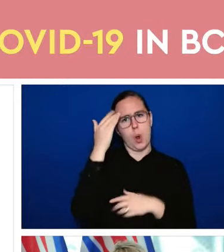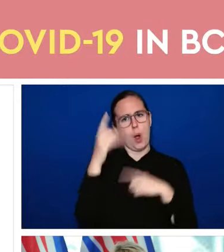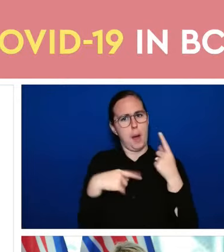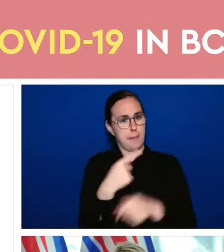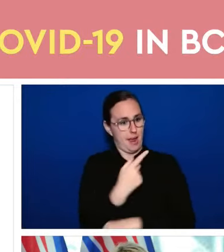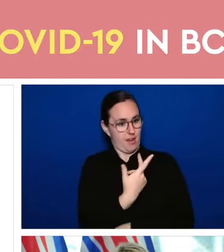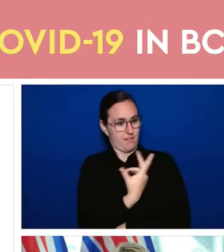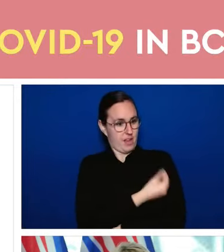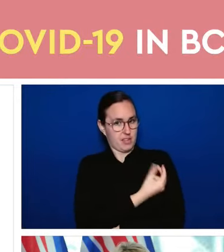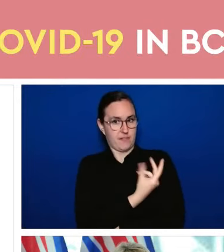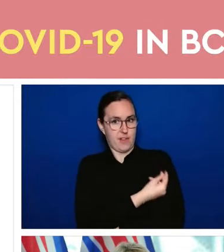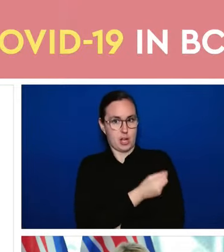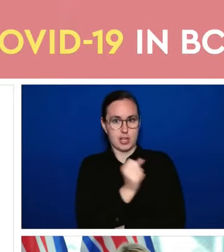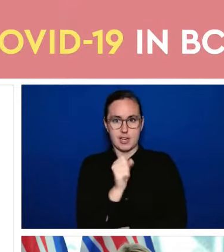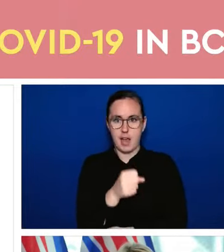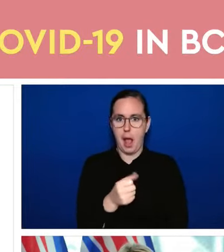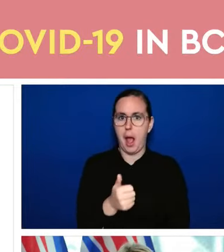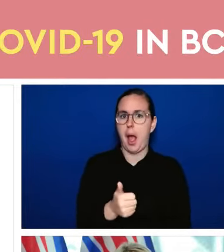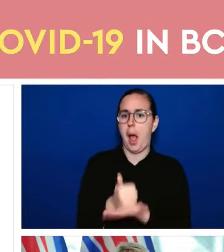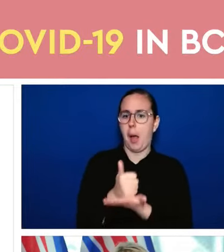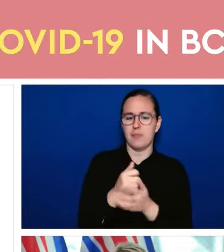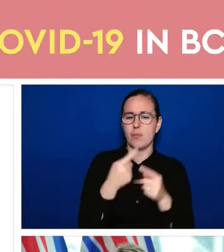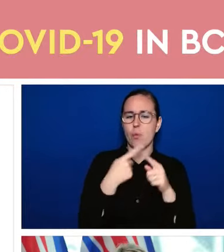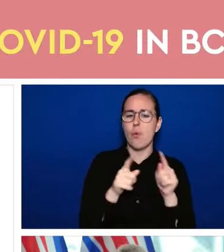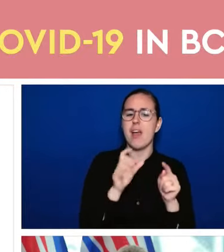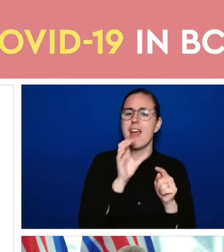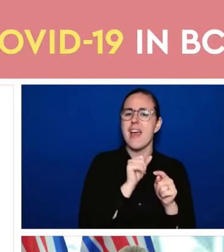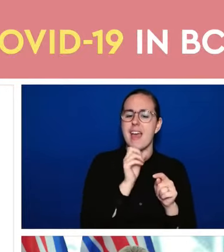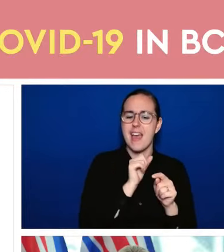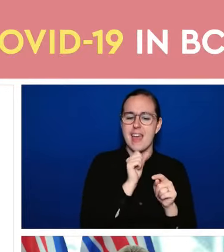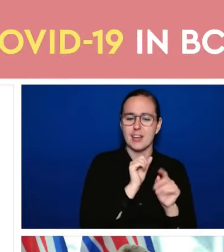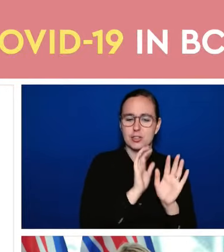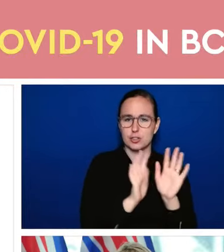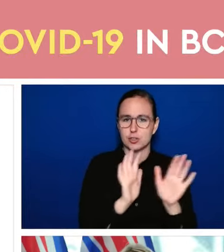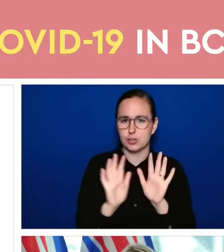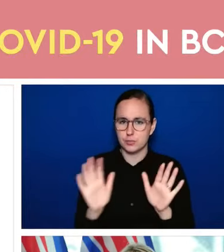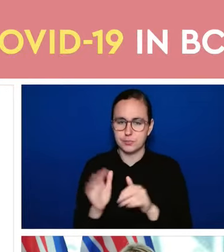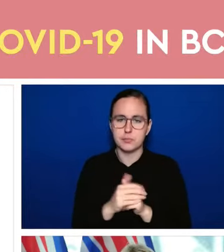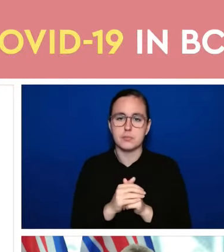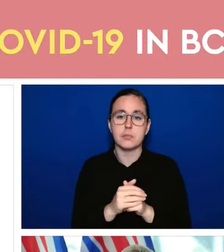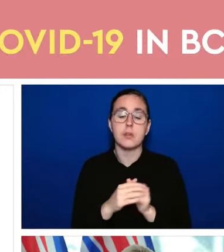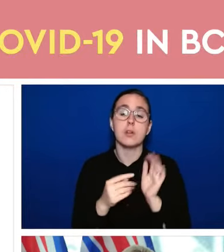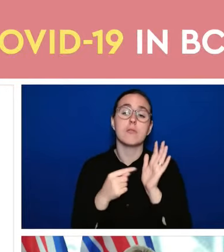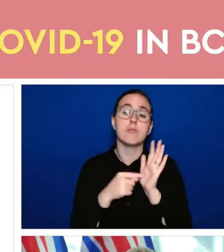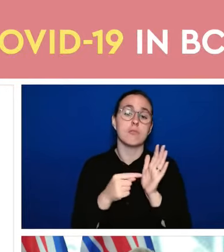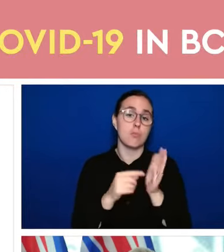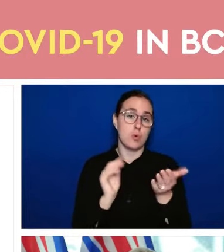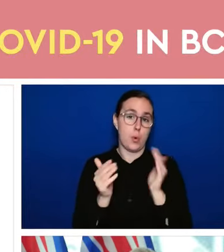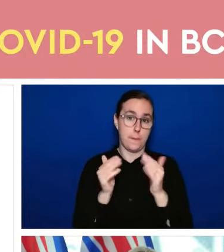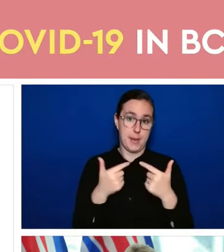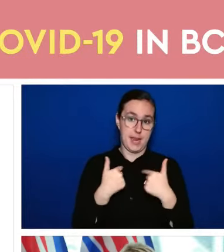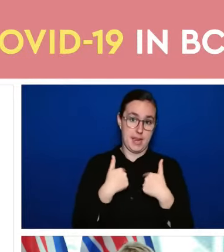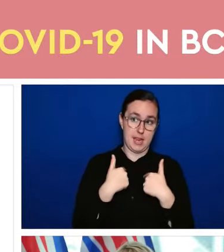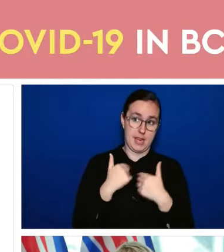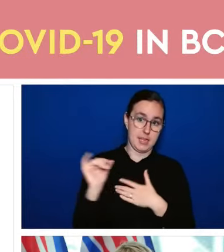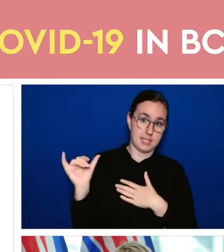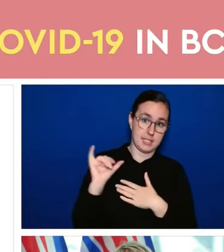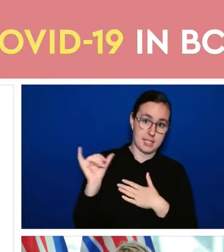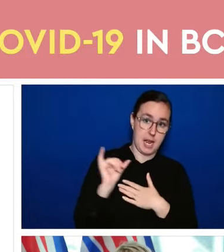that means compared to somebody my age who's unvaccinated. The